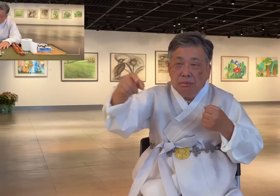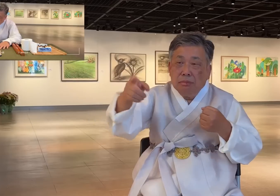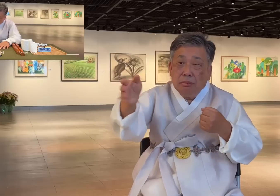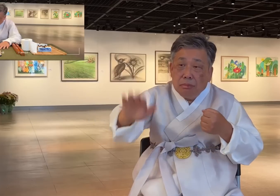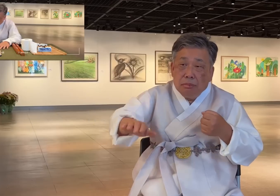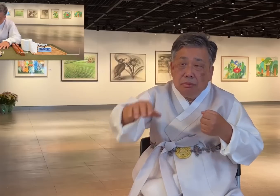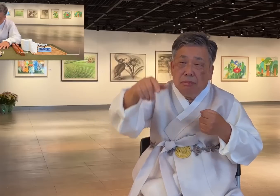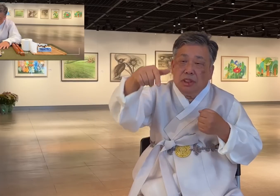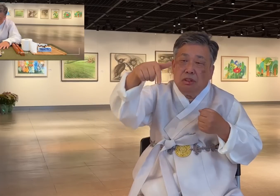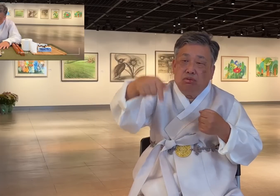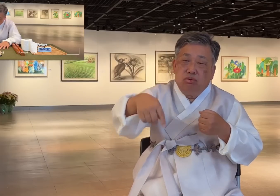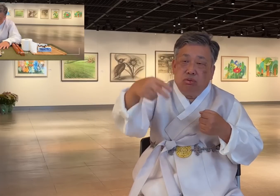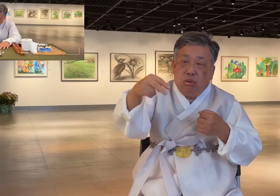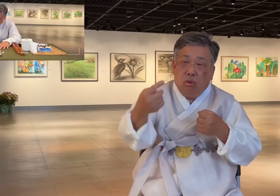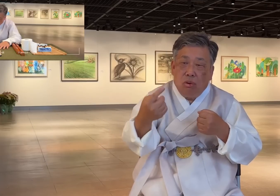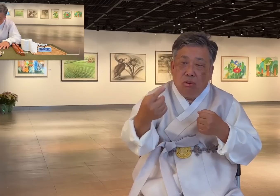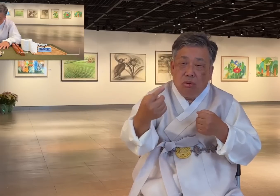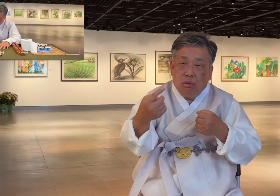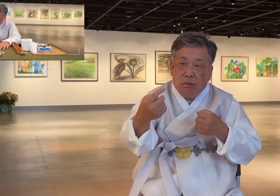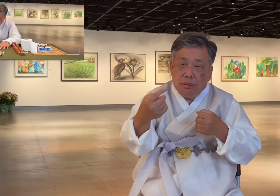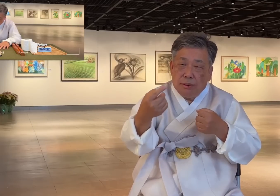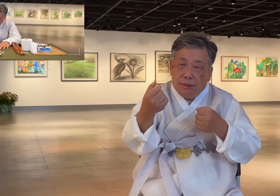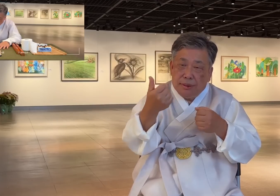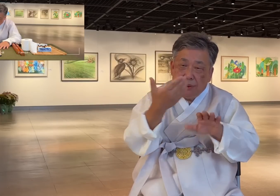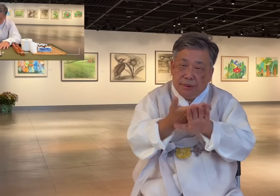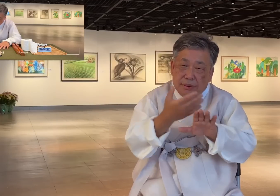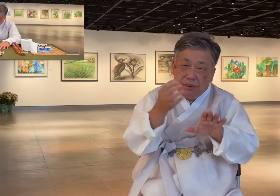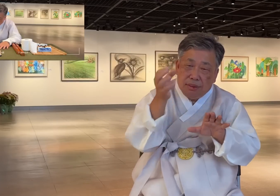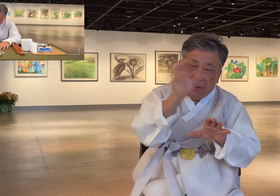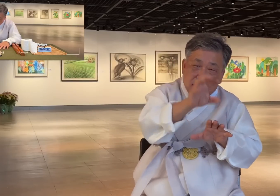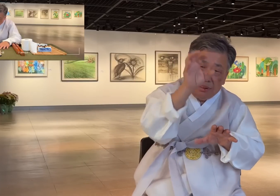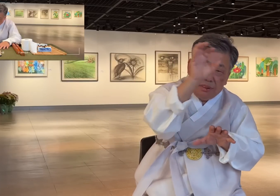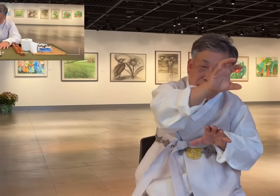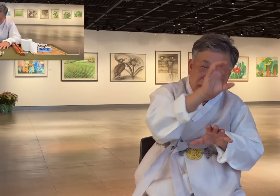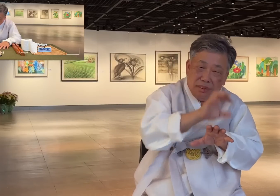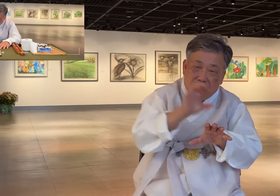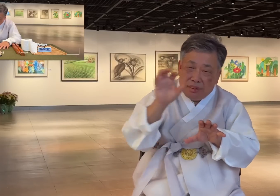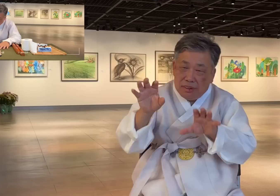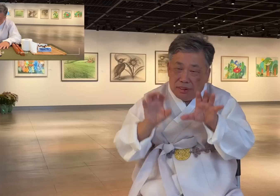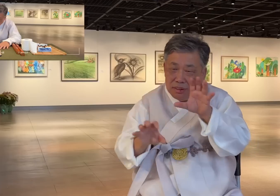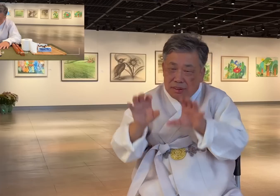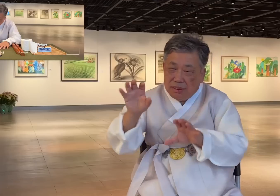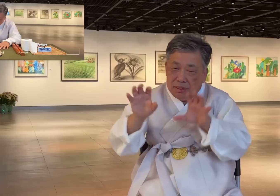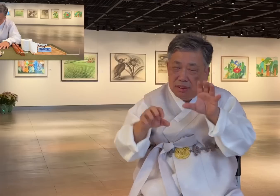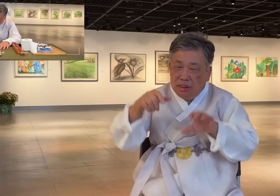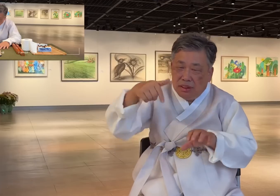I tried applying various compositions and